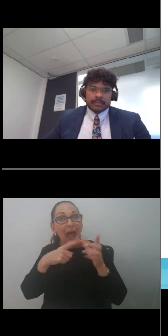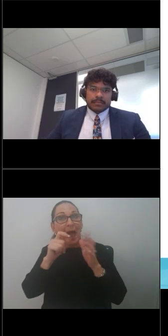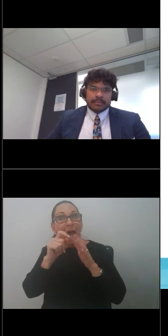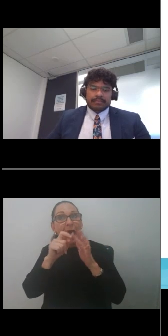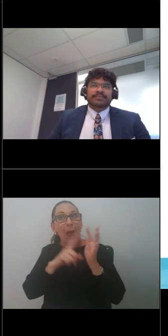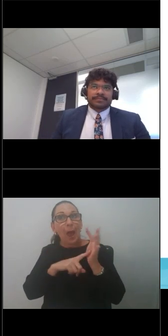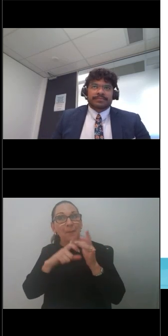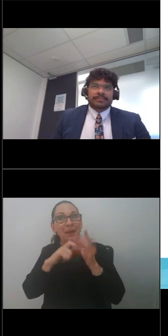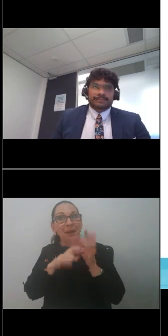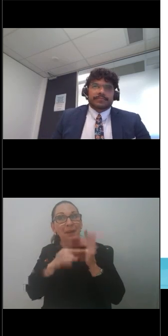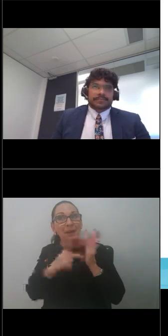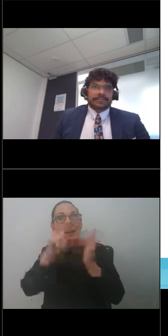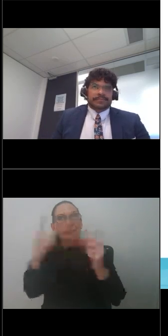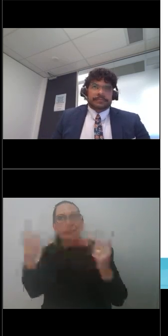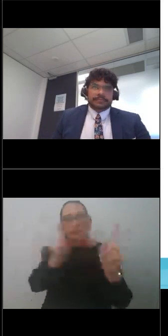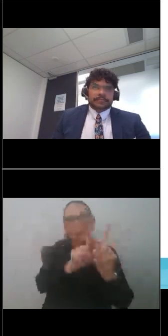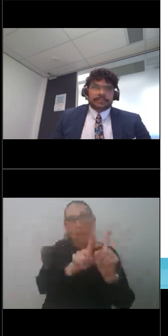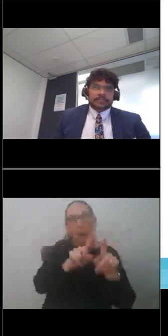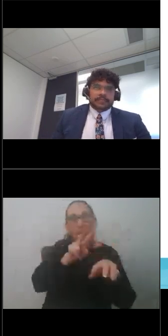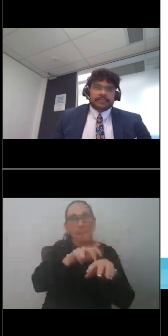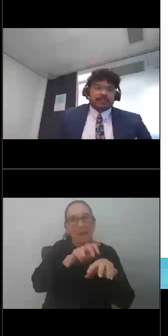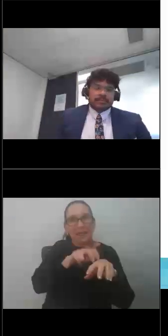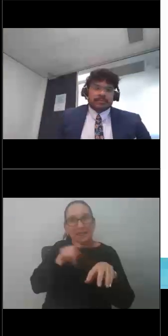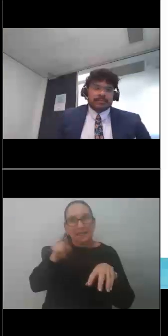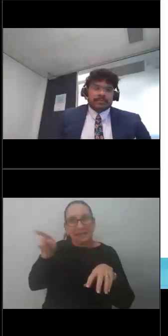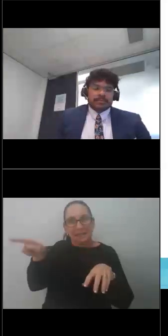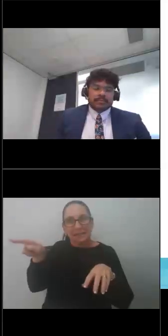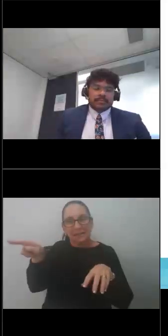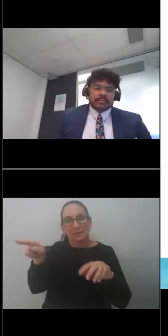it would be the police who are actually the ones who would putting the application in on